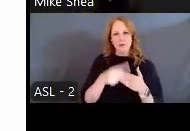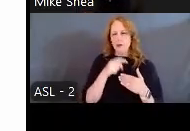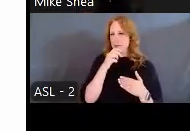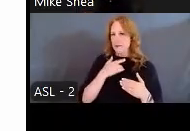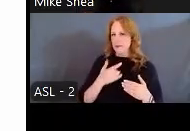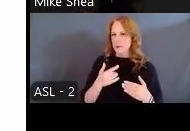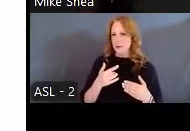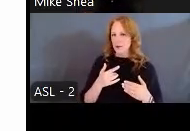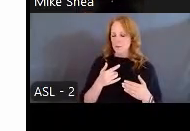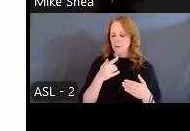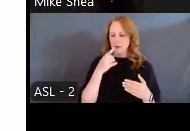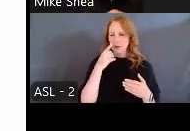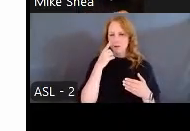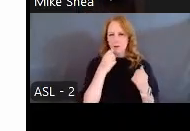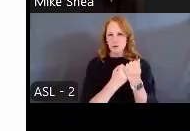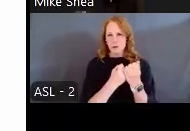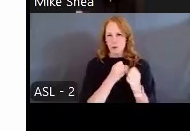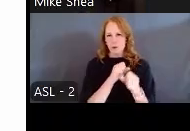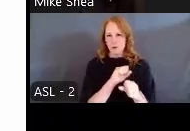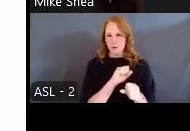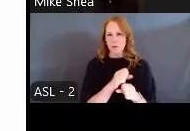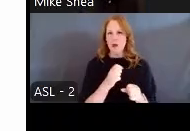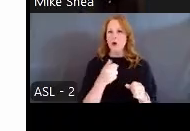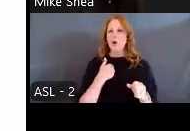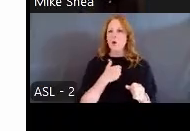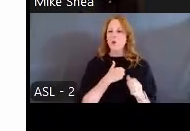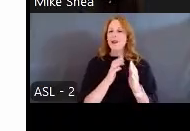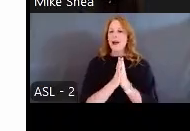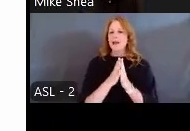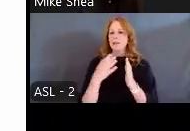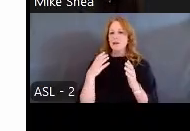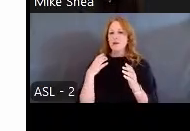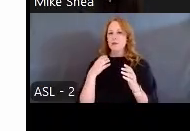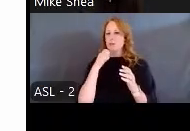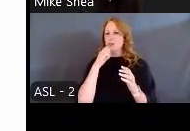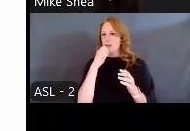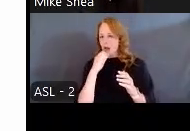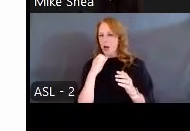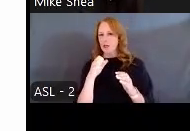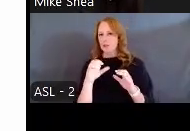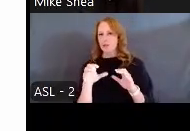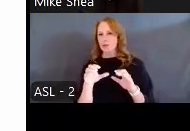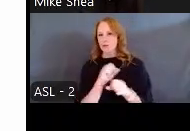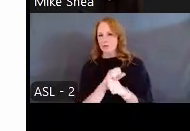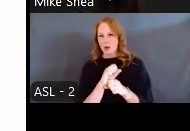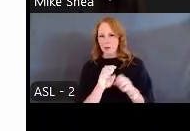for supported employment is we asked the coaches not to job development job develop on campus. So,